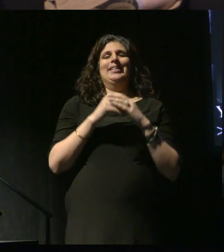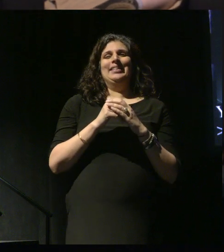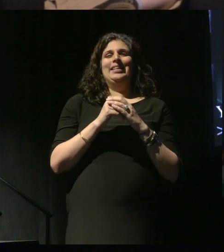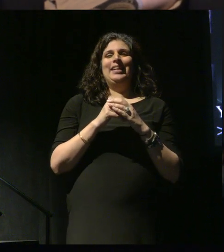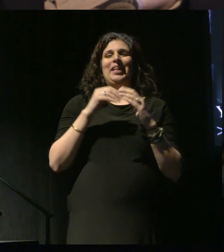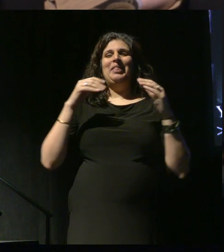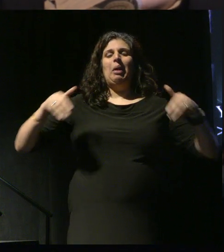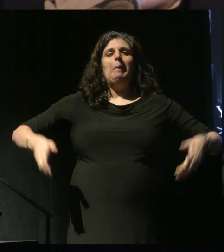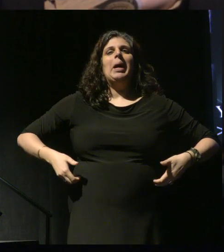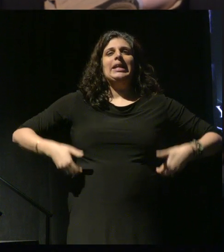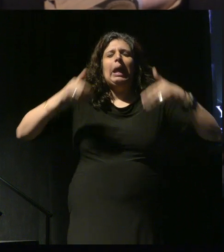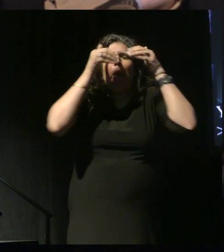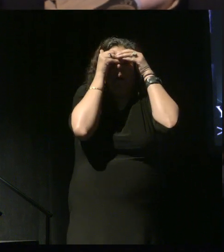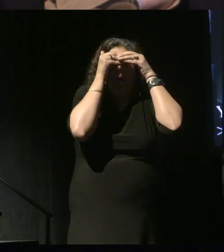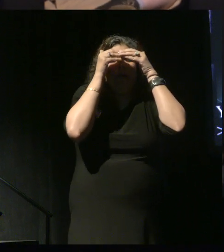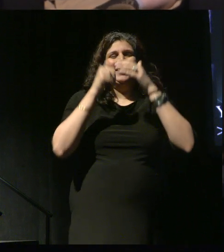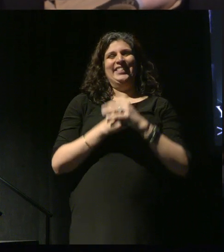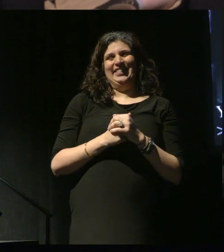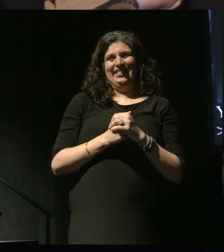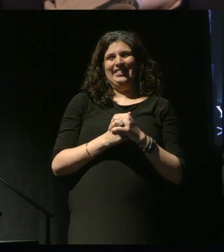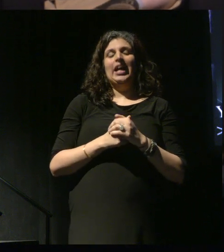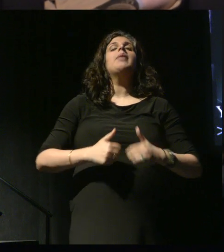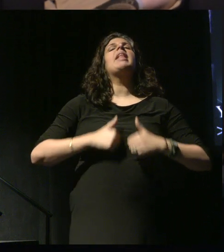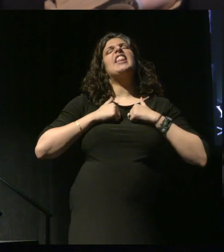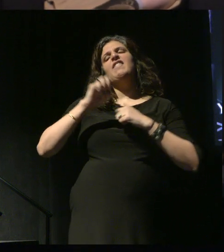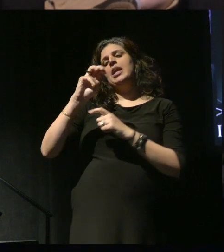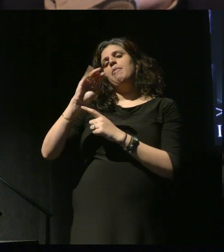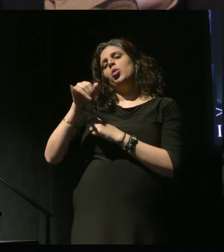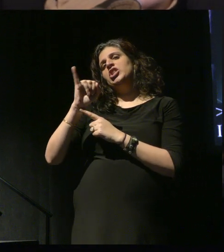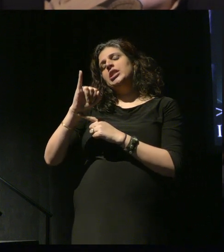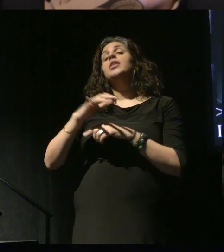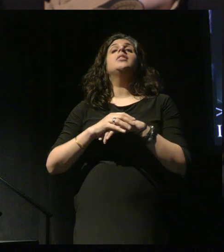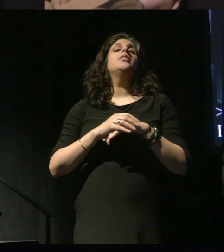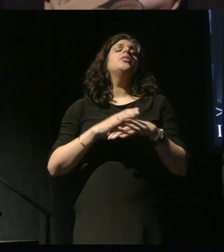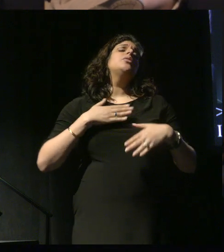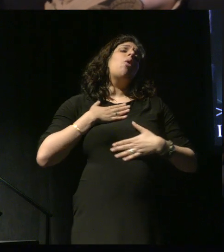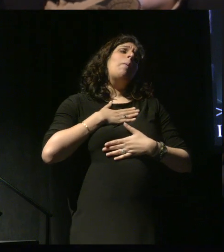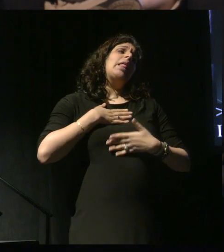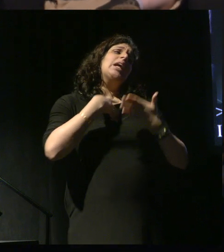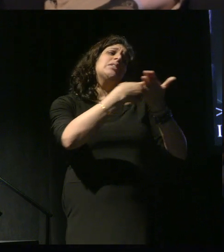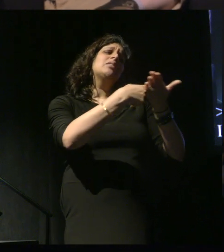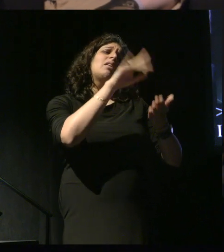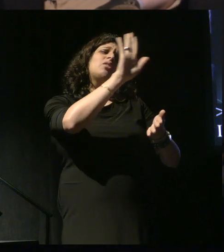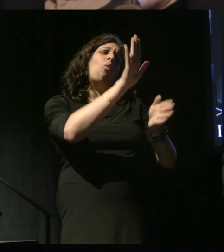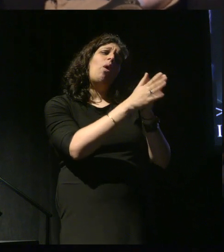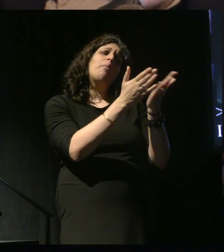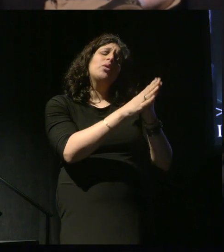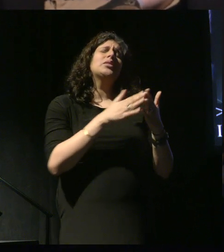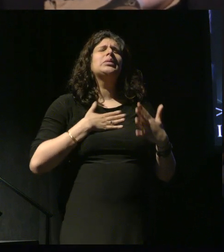I'm the living embodiment. So please talk about your book, so that, right. Okay, sure.